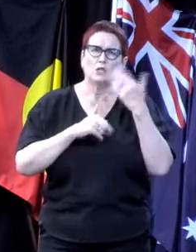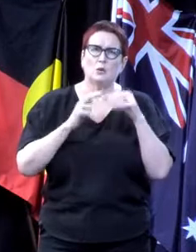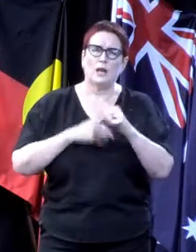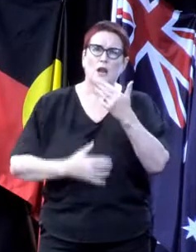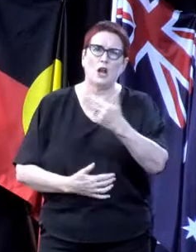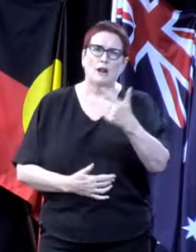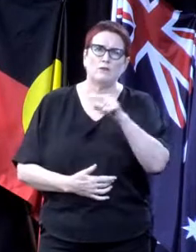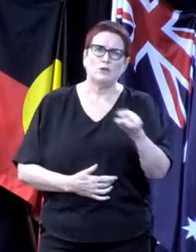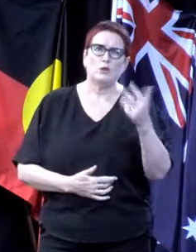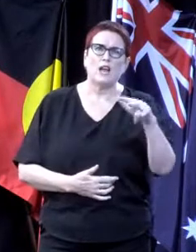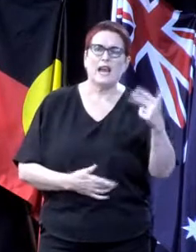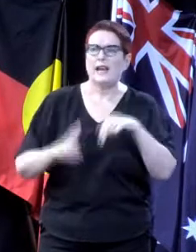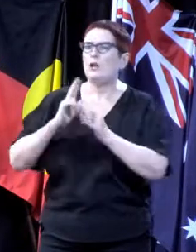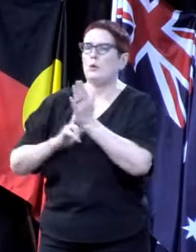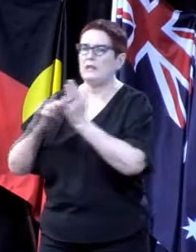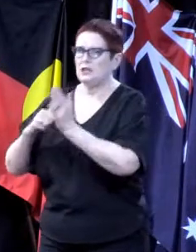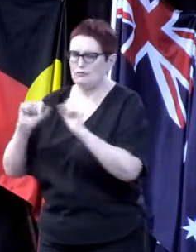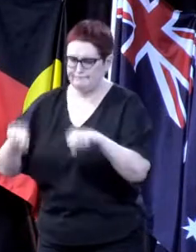In the Northern Territory. Yes.